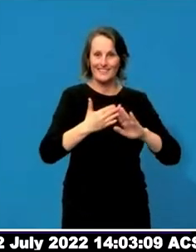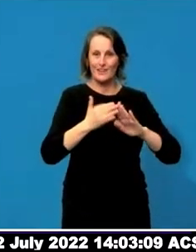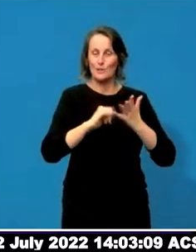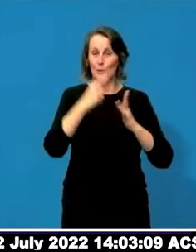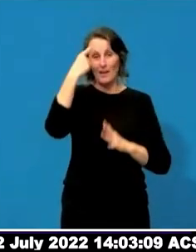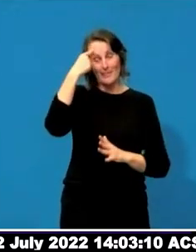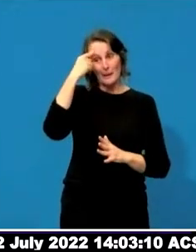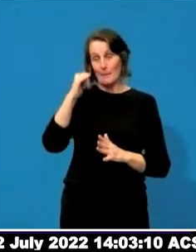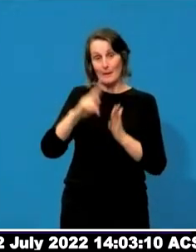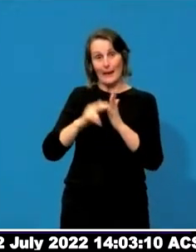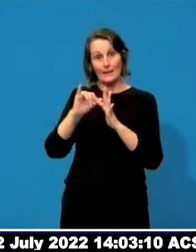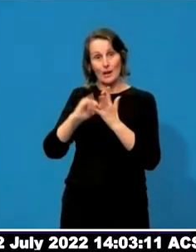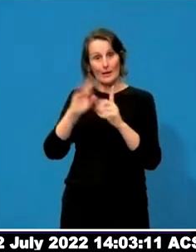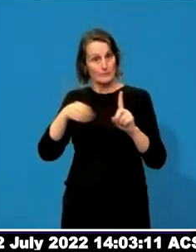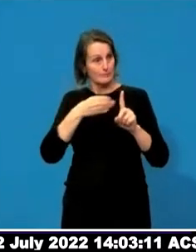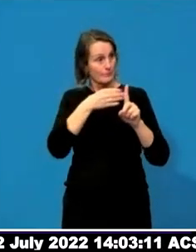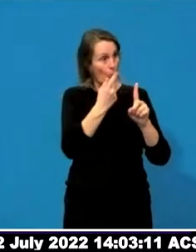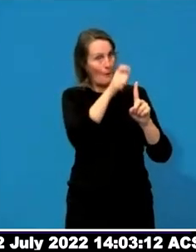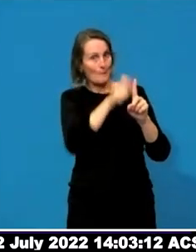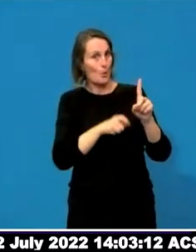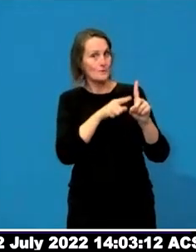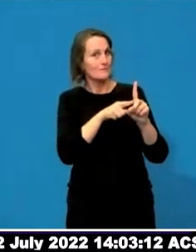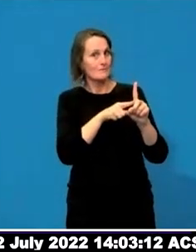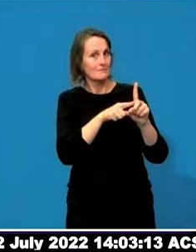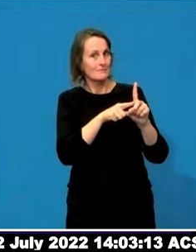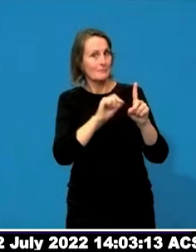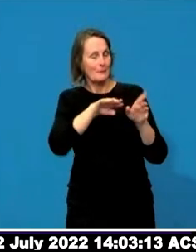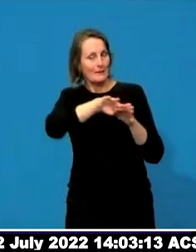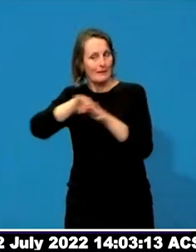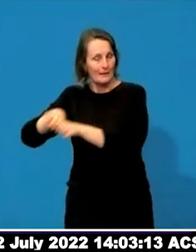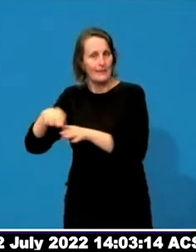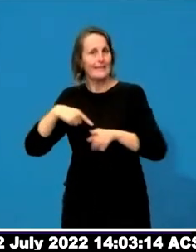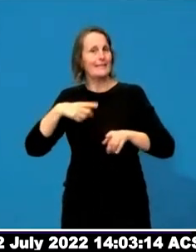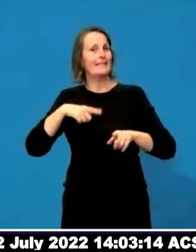of particular people with disability and something much more adapted